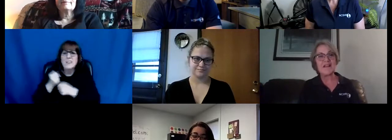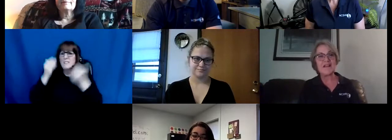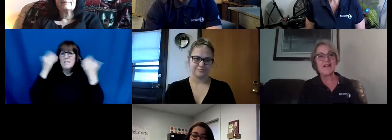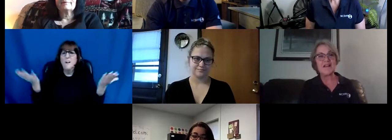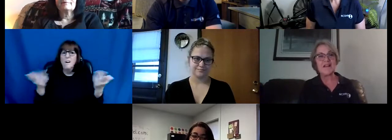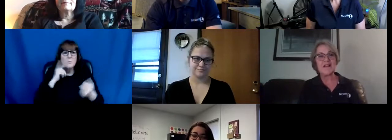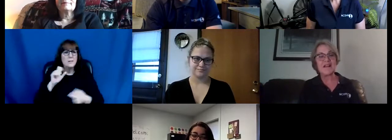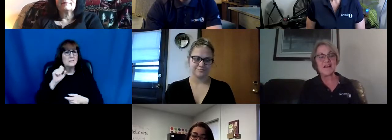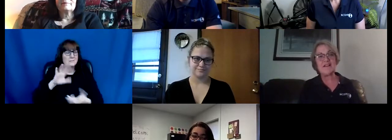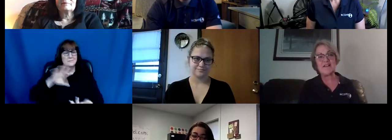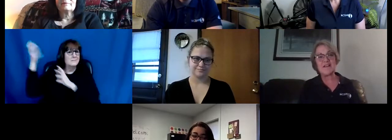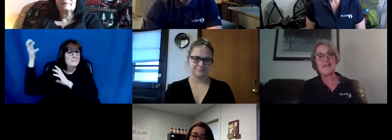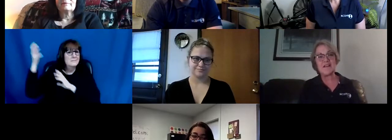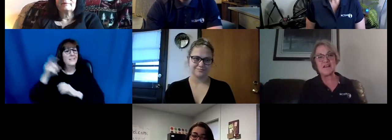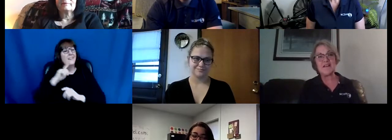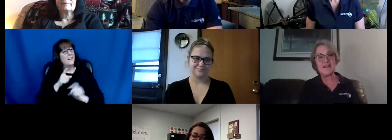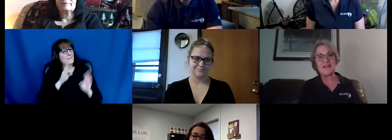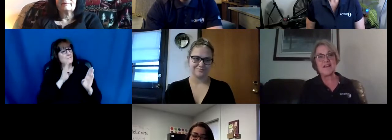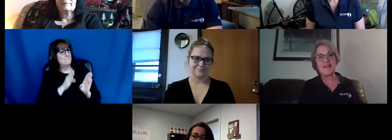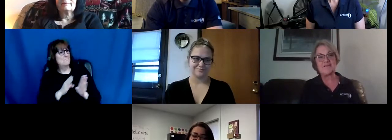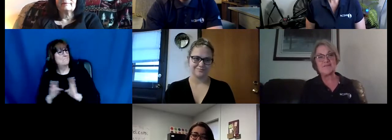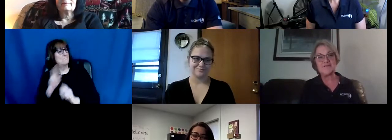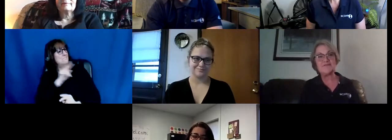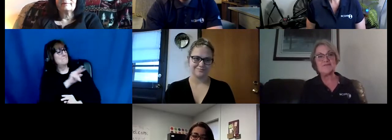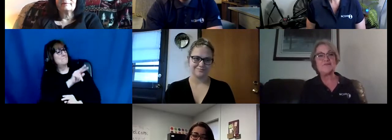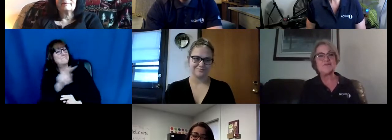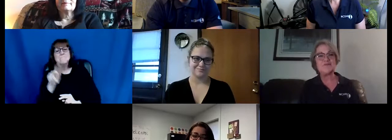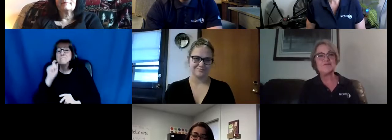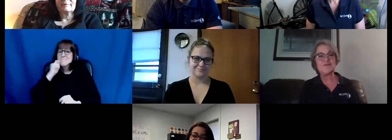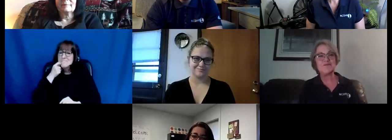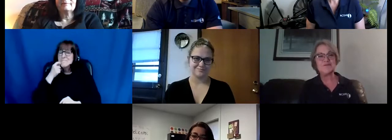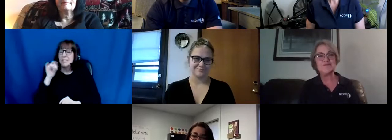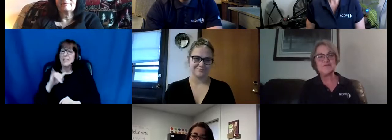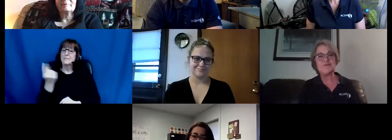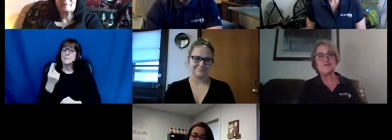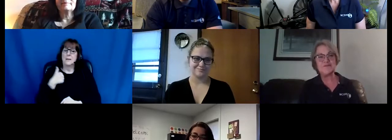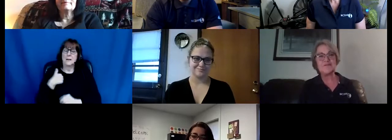and it was just really a neat way to open presents and so that's something that I passed on you know